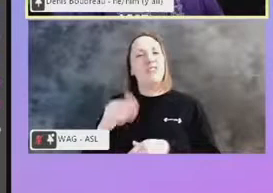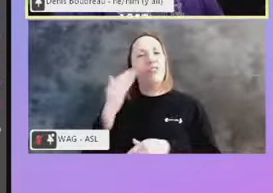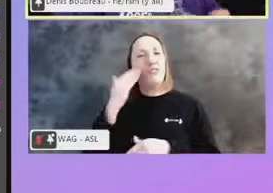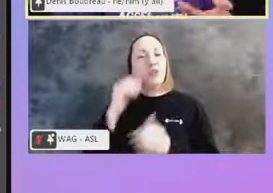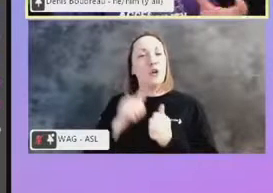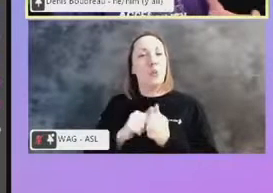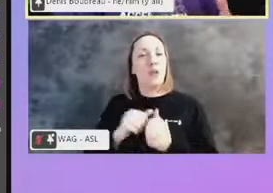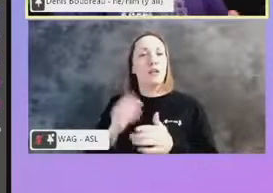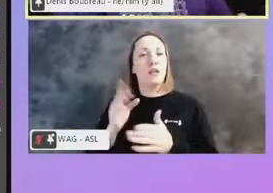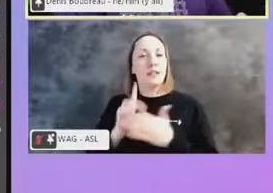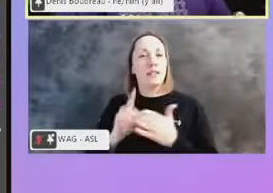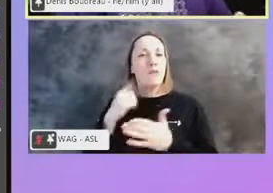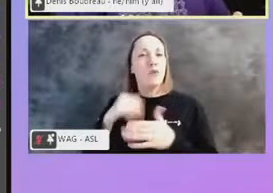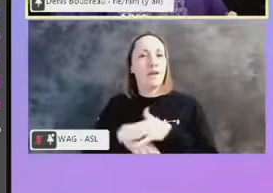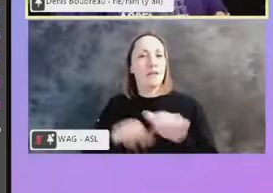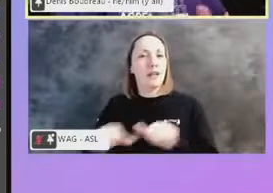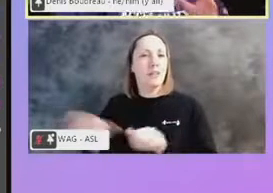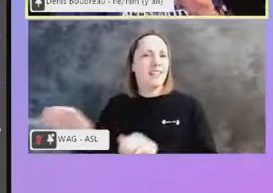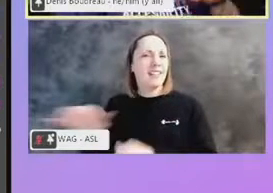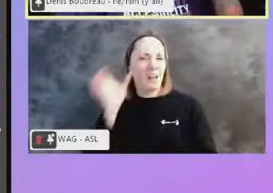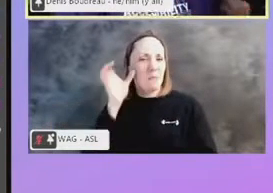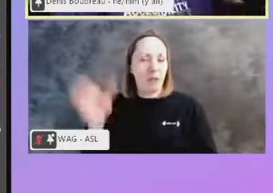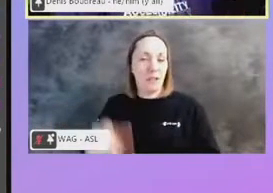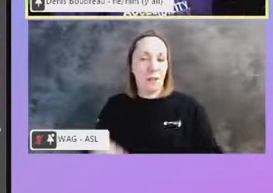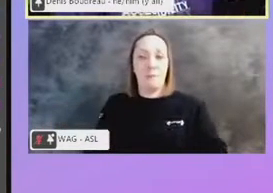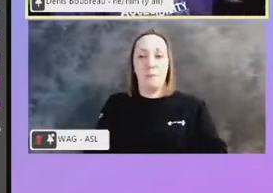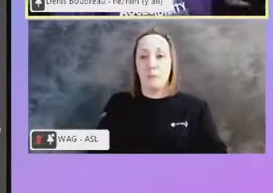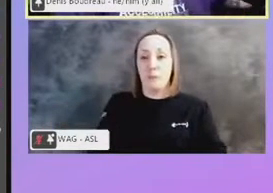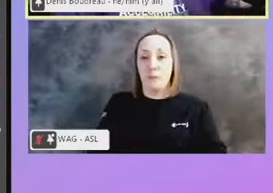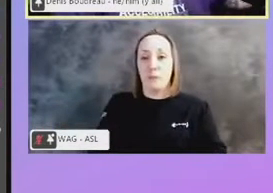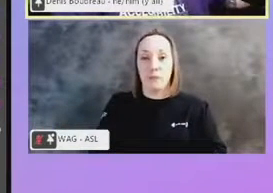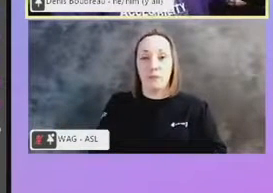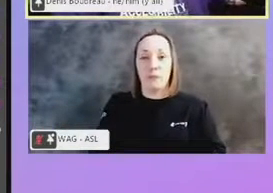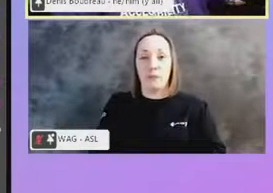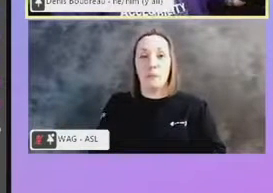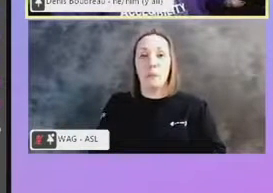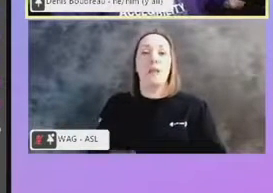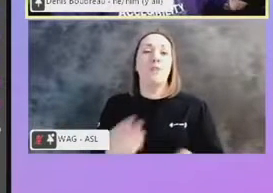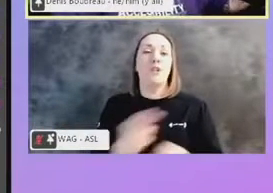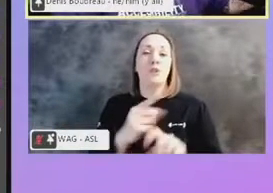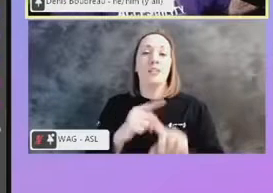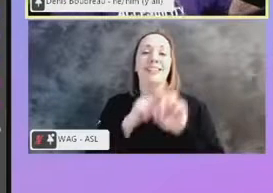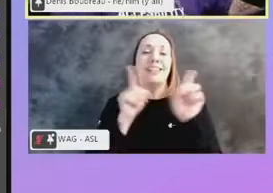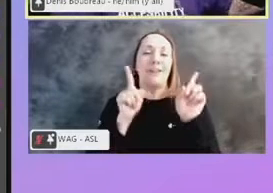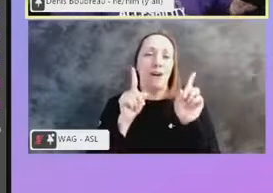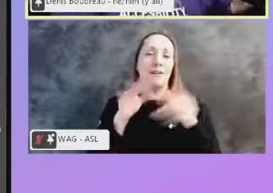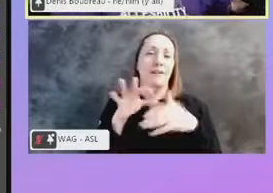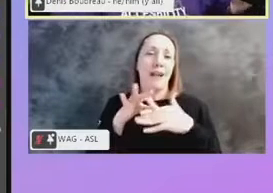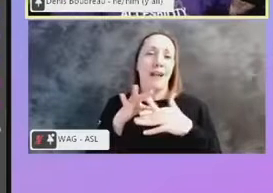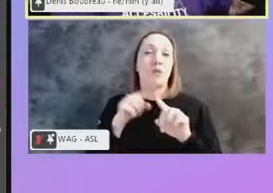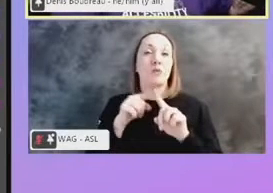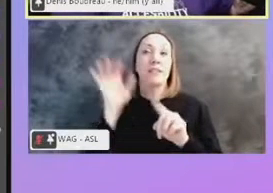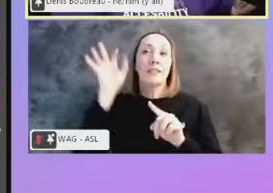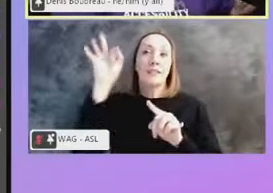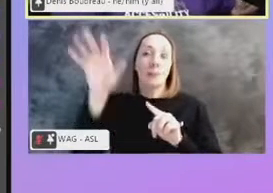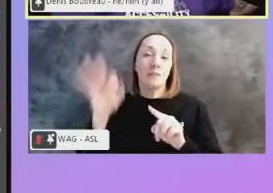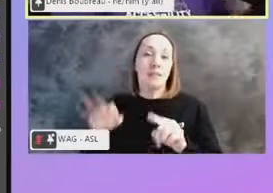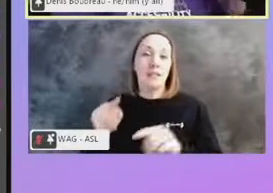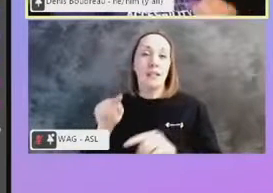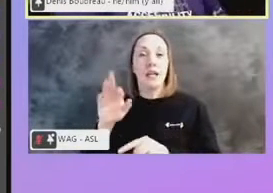text that can be daunting for most people. Those examples. If you're familiar with the UK posters this is the same